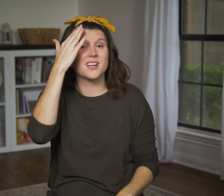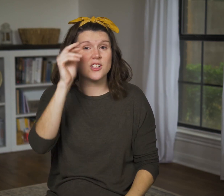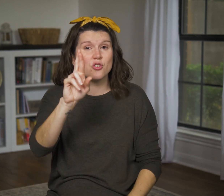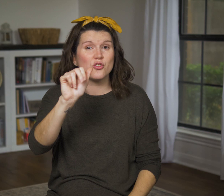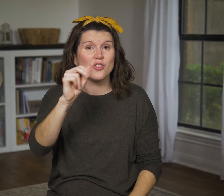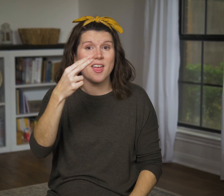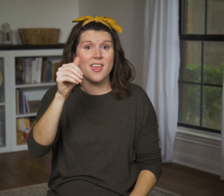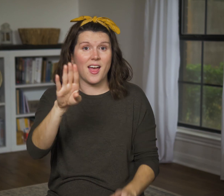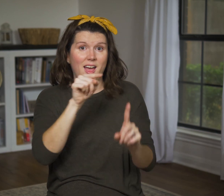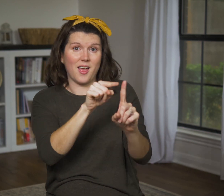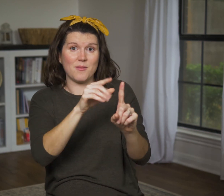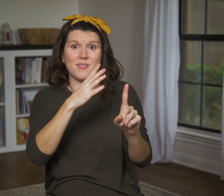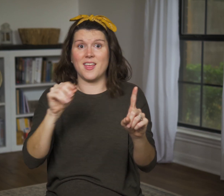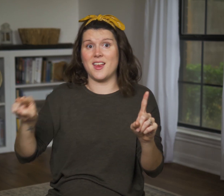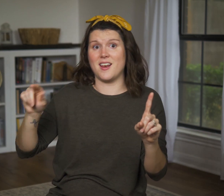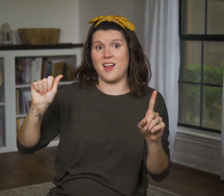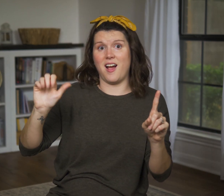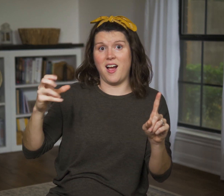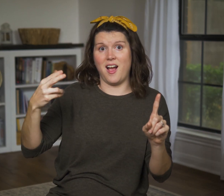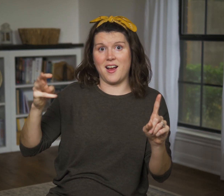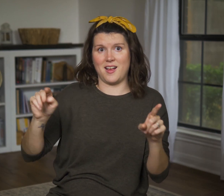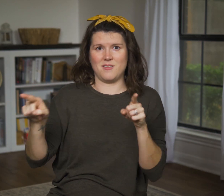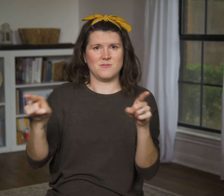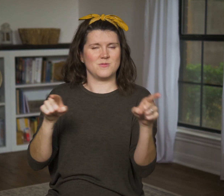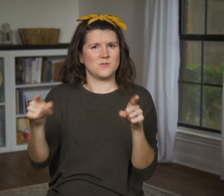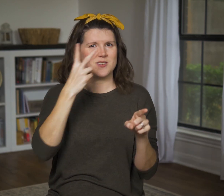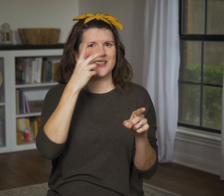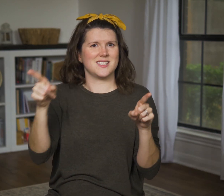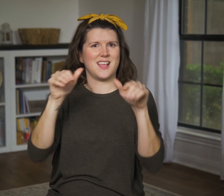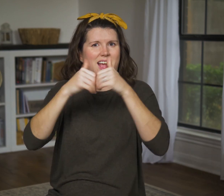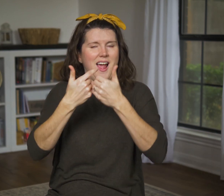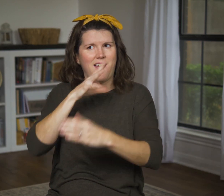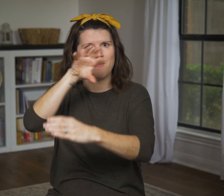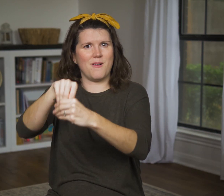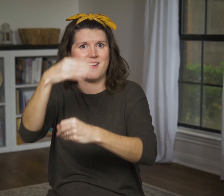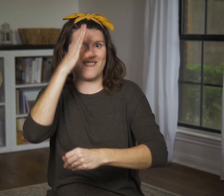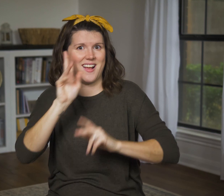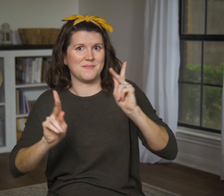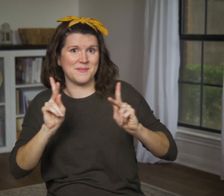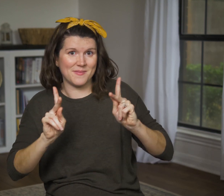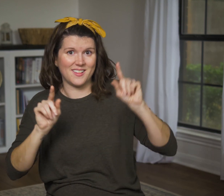Through Rahab and Achan we’re already seeing that being a part of God’s people,